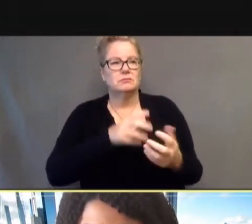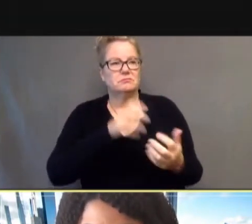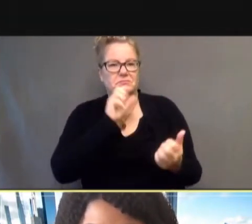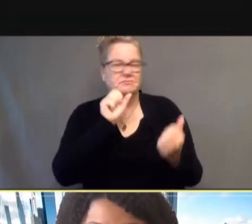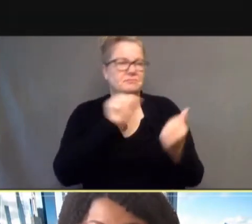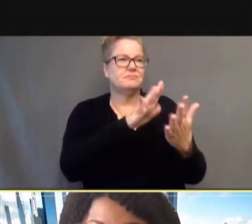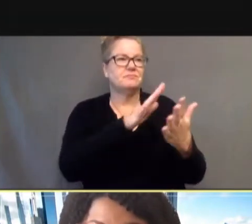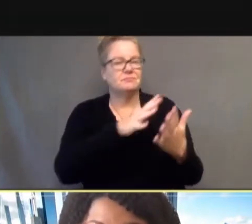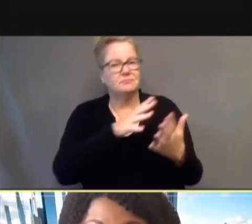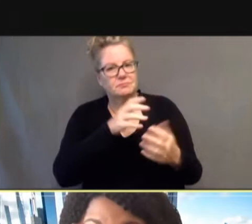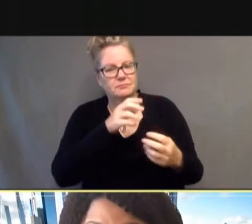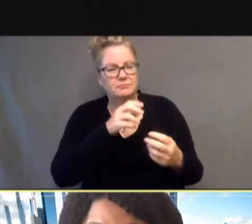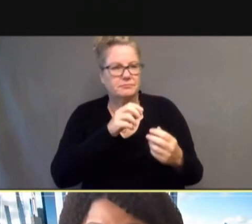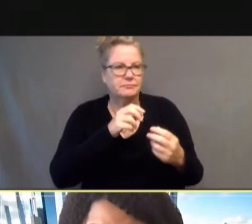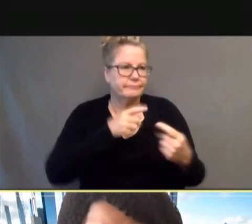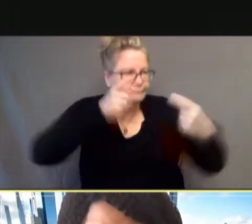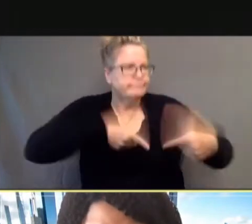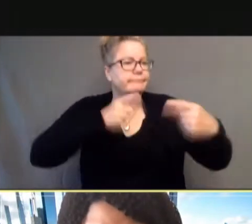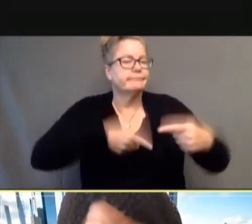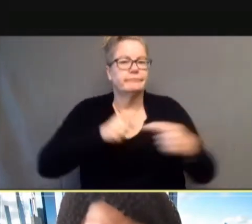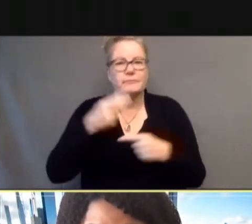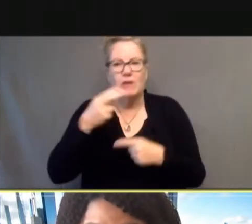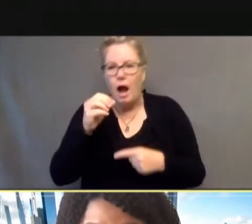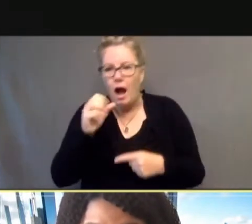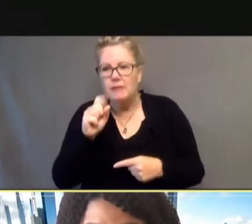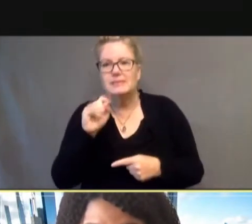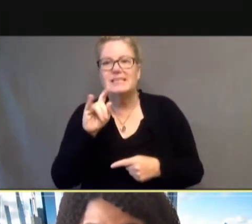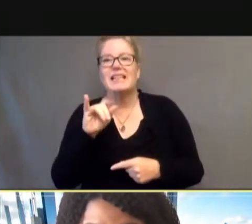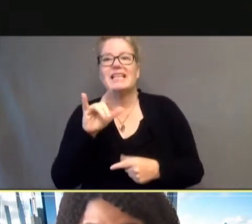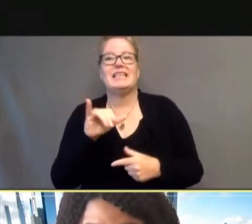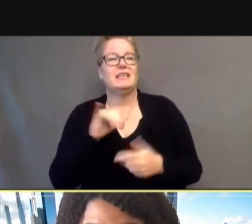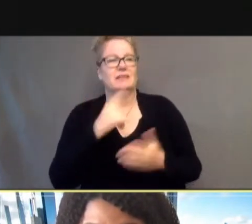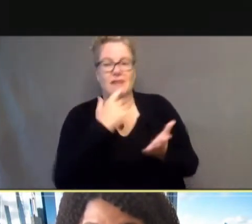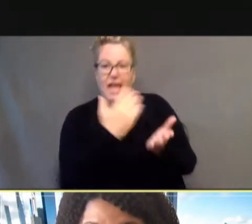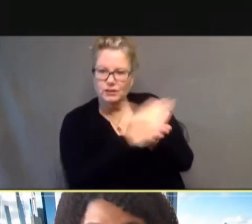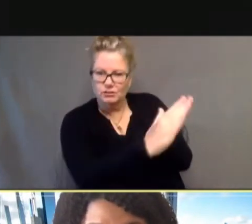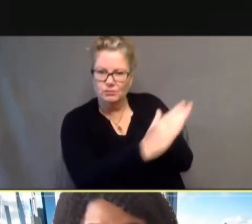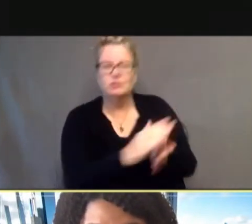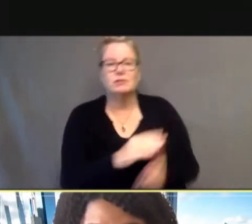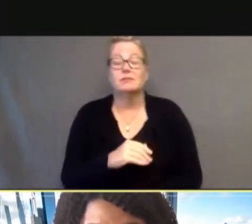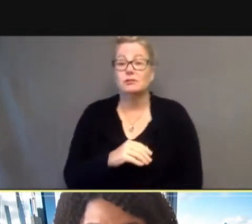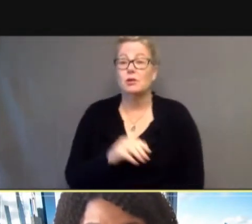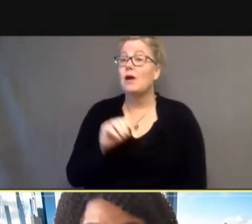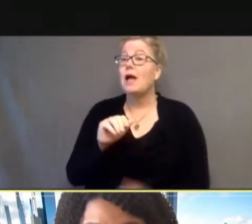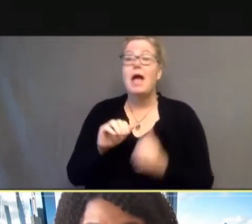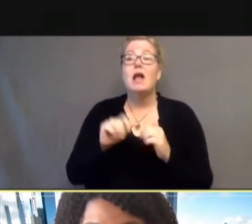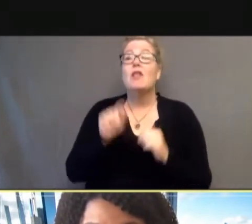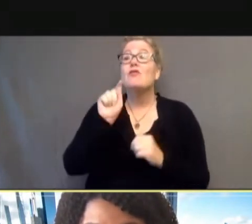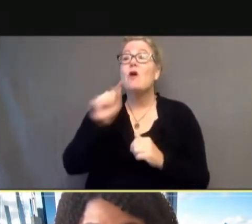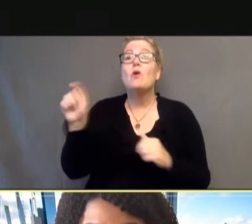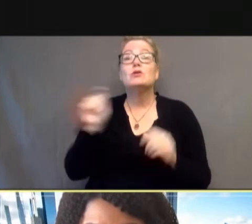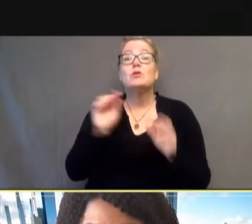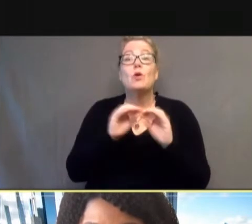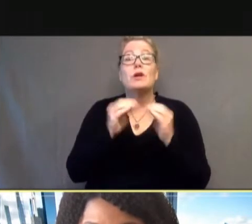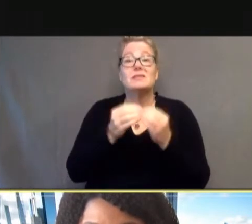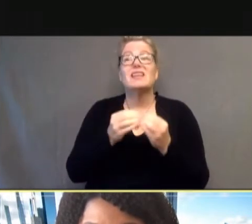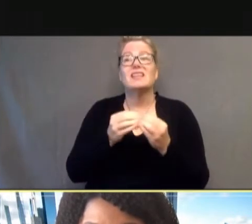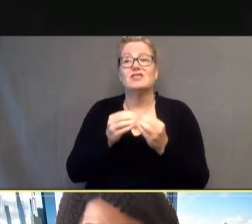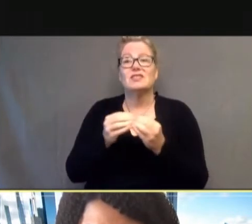organization that is covered by the ADA can exempt itself, so to speak from providing